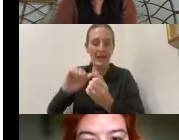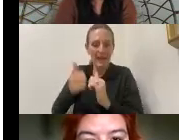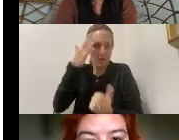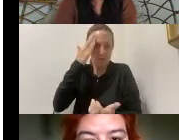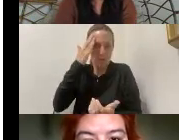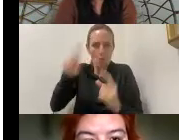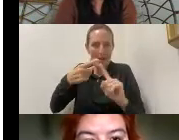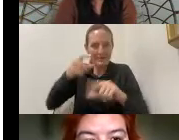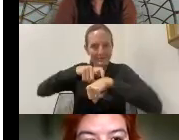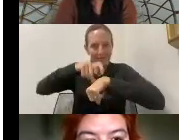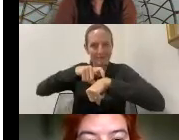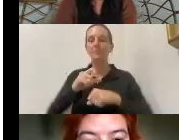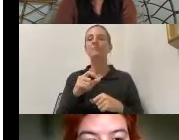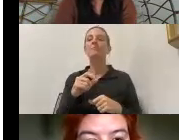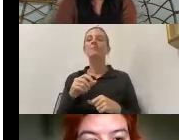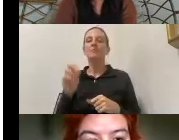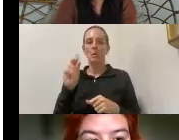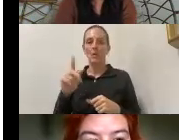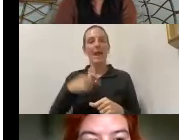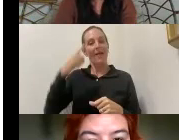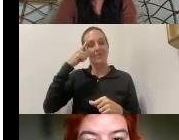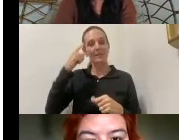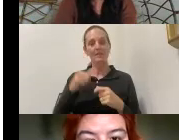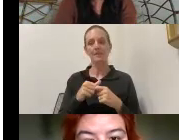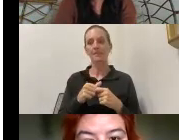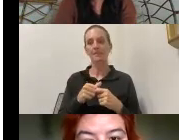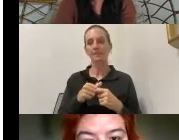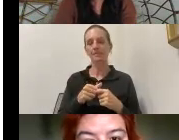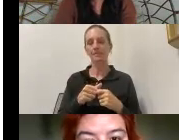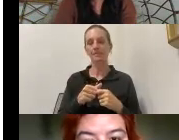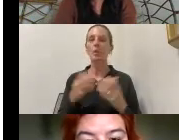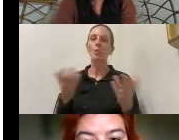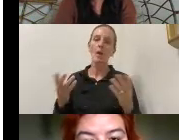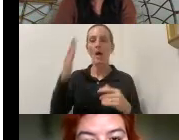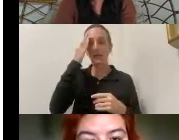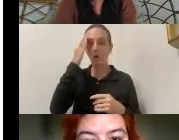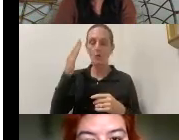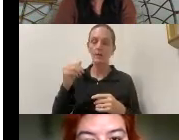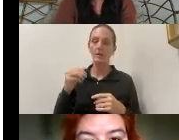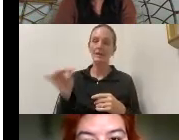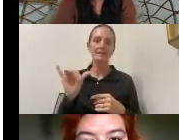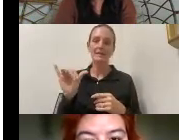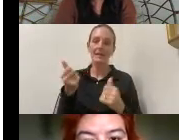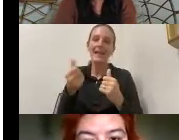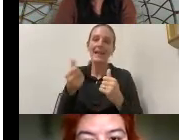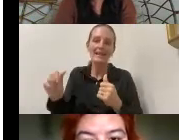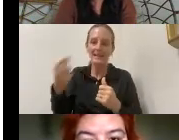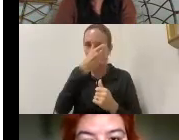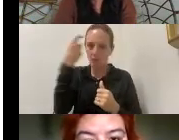I think it's like, well I mean its what it is like with anything traumatic, I think we